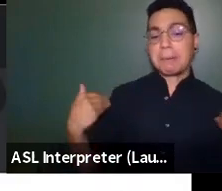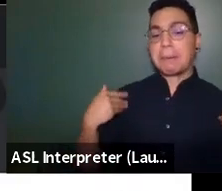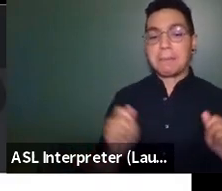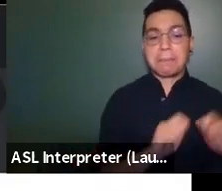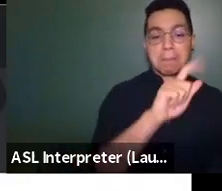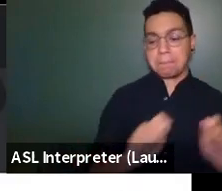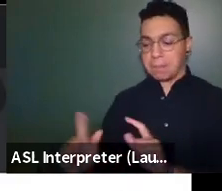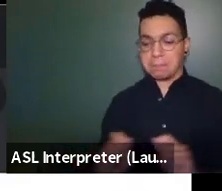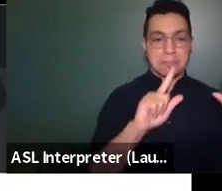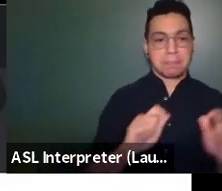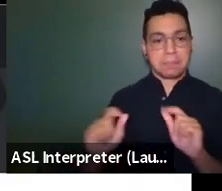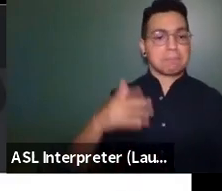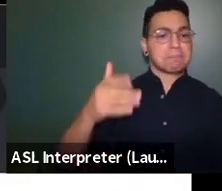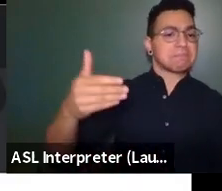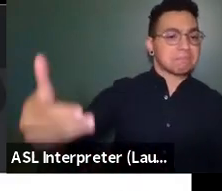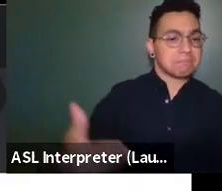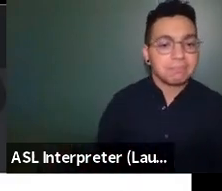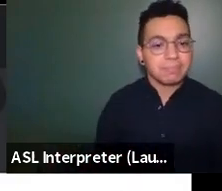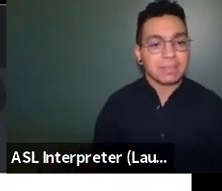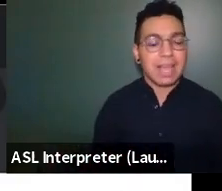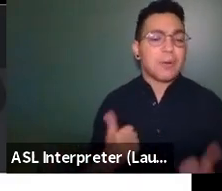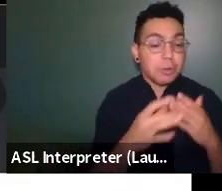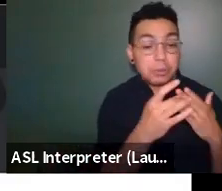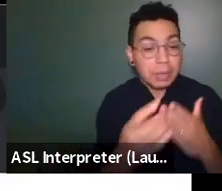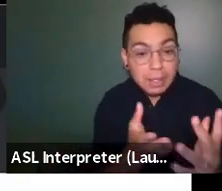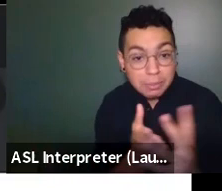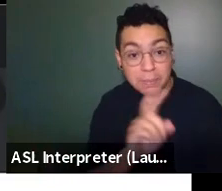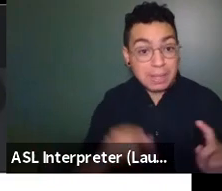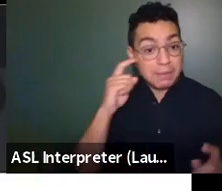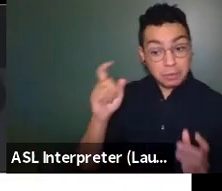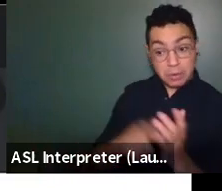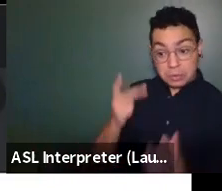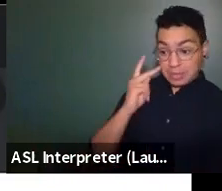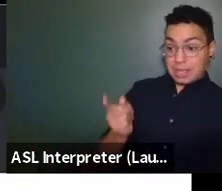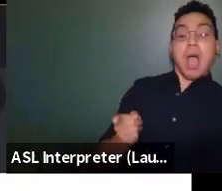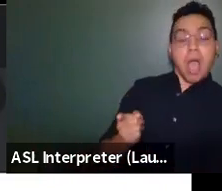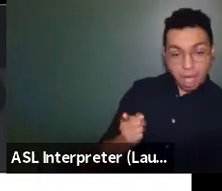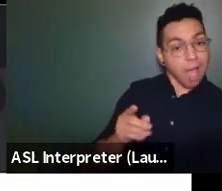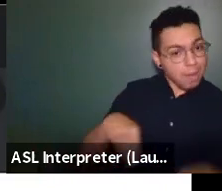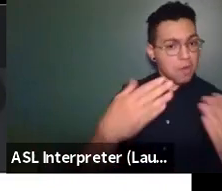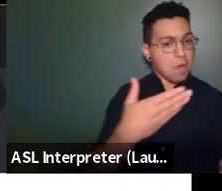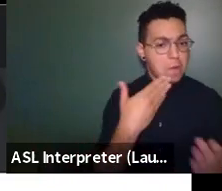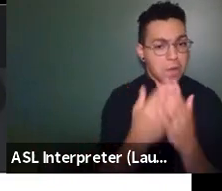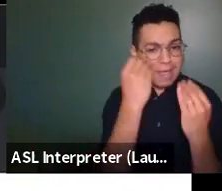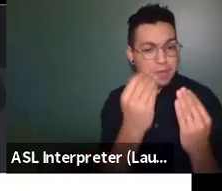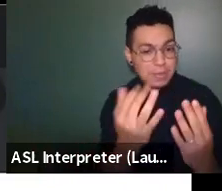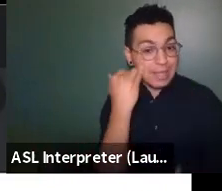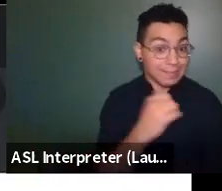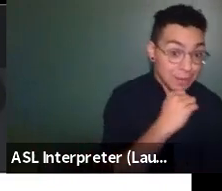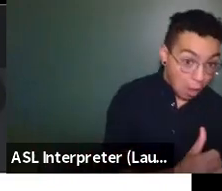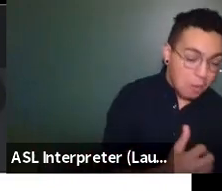ESD 112 - Katherine Livick: So I'll try to guide you through but if you see those hopefully they're giving you some good information. And if not, we'll just guide you through.